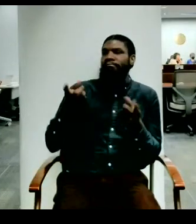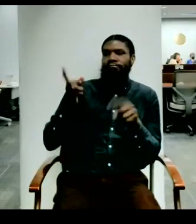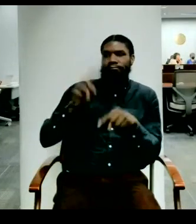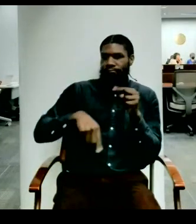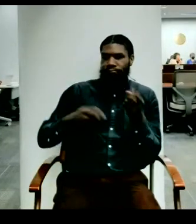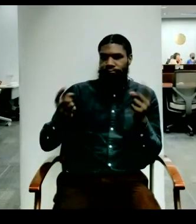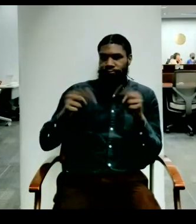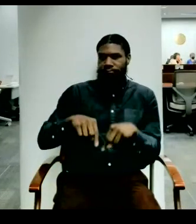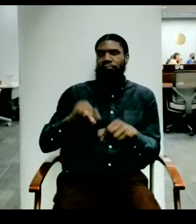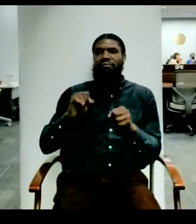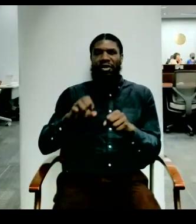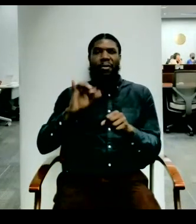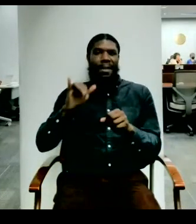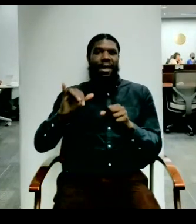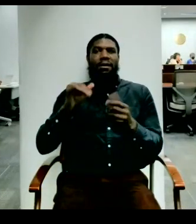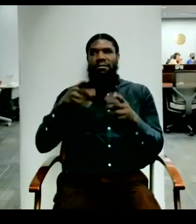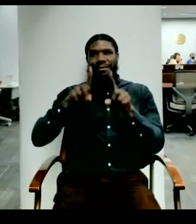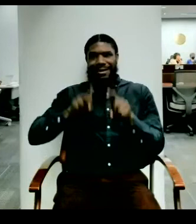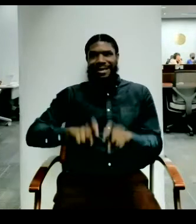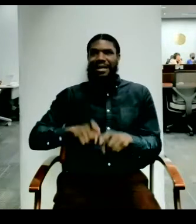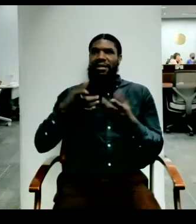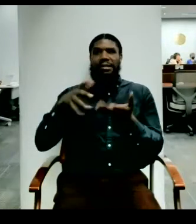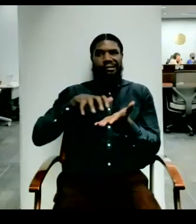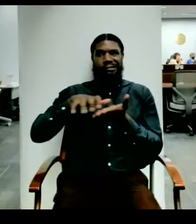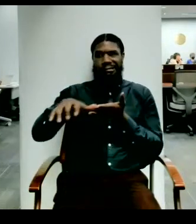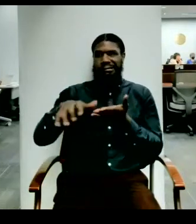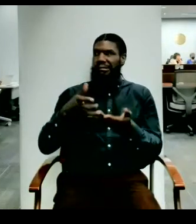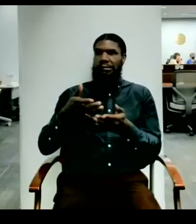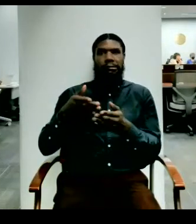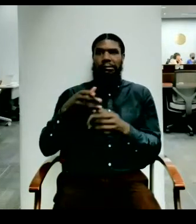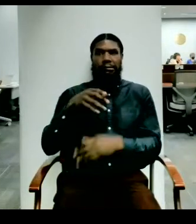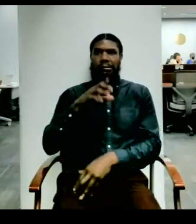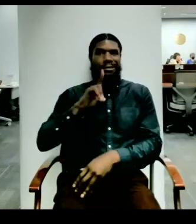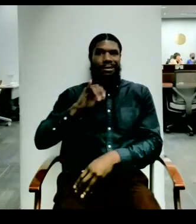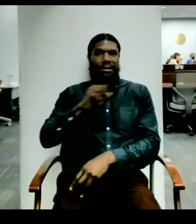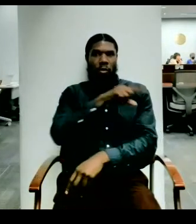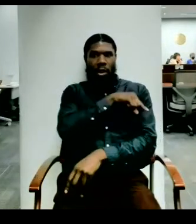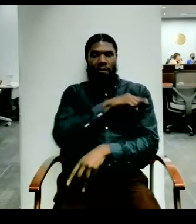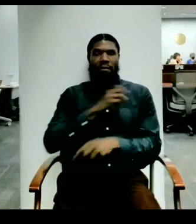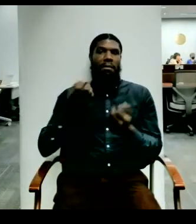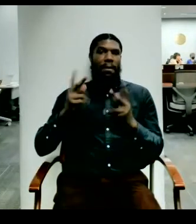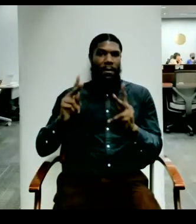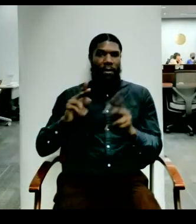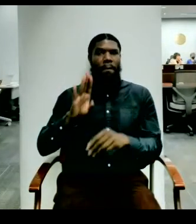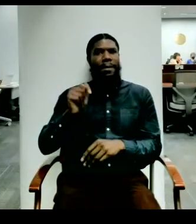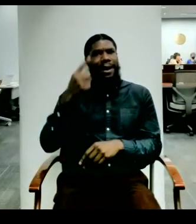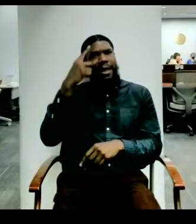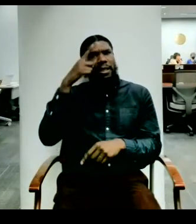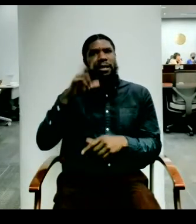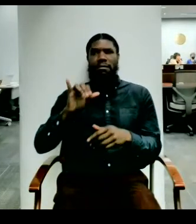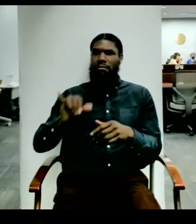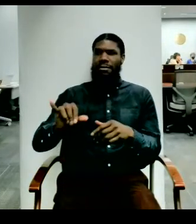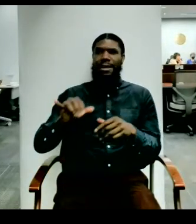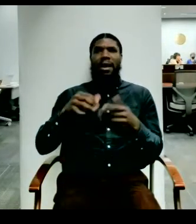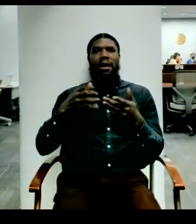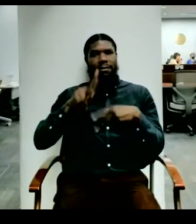Once we had that initial discussion, now we're using some additional testing. I think that helps a bit with the bias issues we're seeing and some of the other